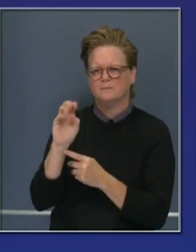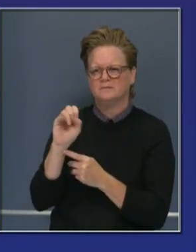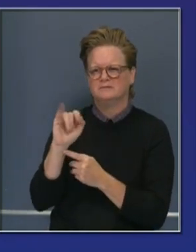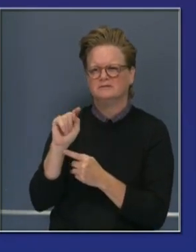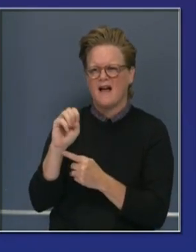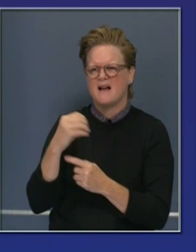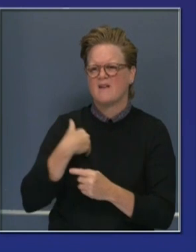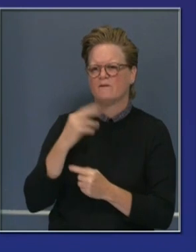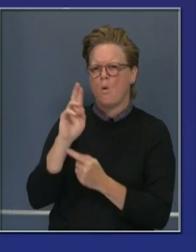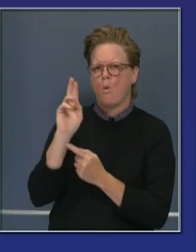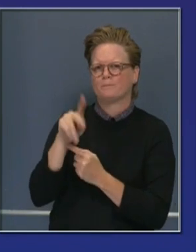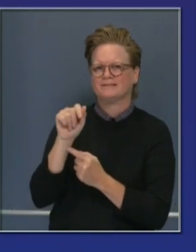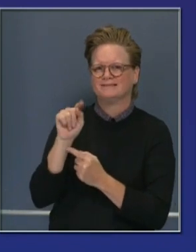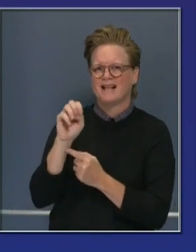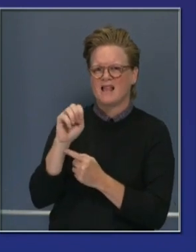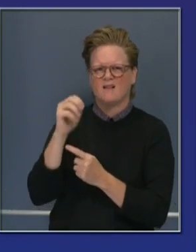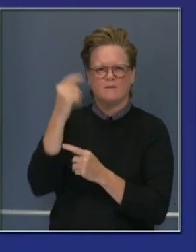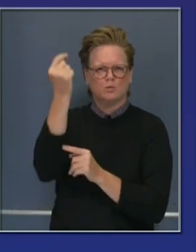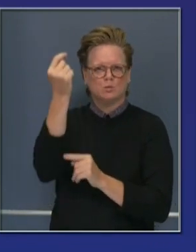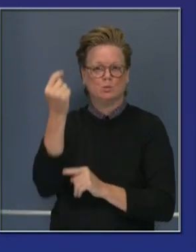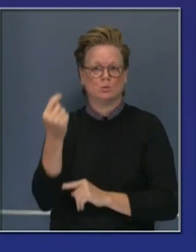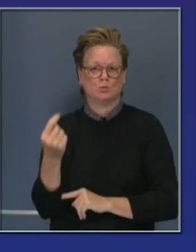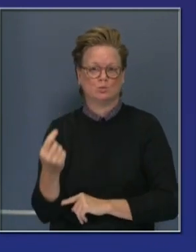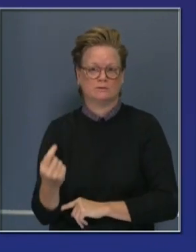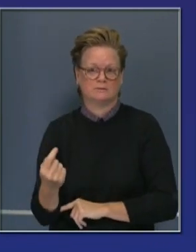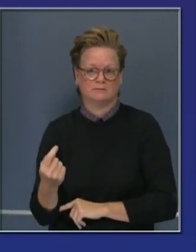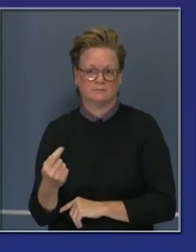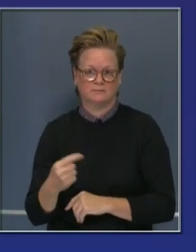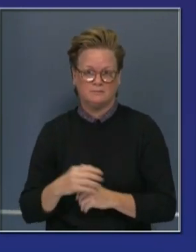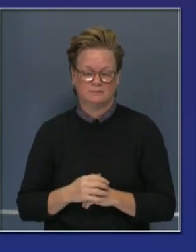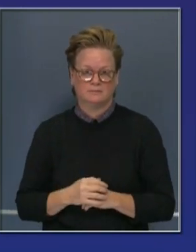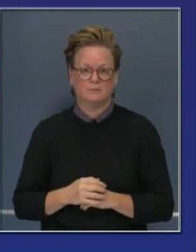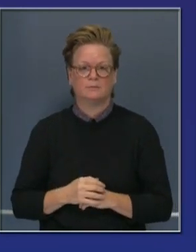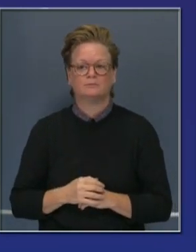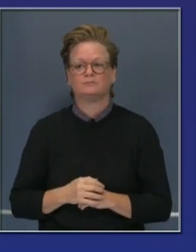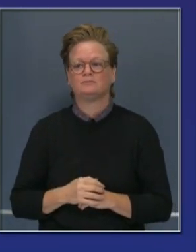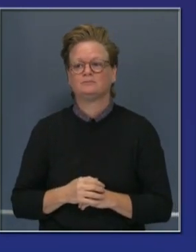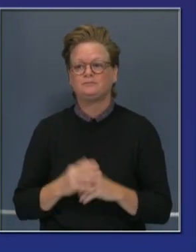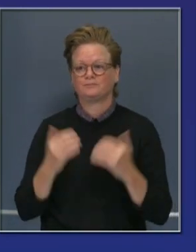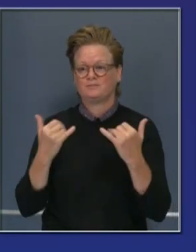TUESDAY WE WILL UPDATE THE COUNTY MONITORING LISTS AS WE GO. HERE IS OUR SNAPSHOT WHERE WE